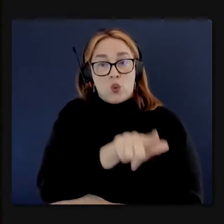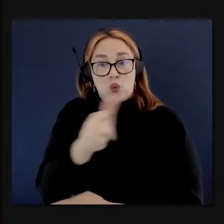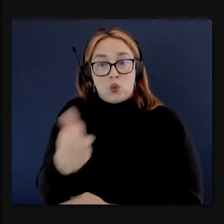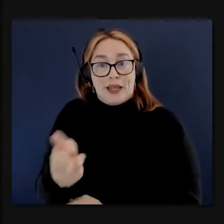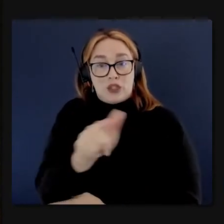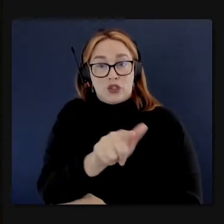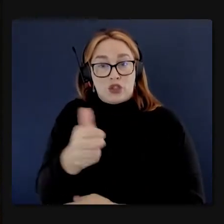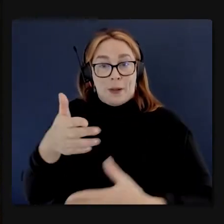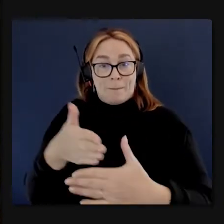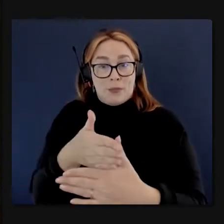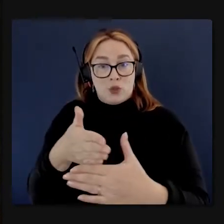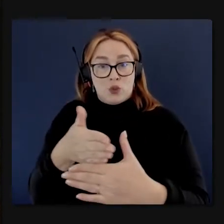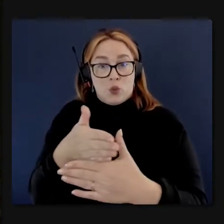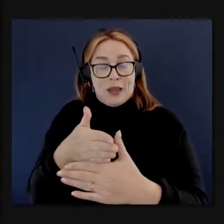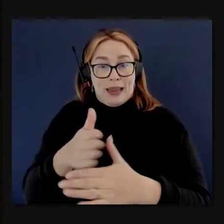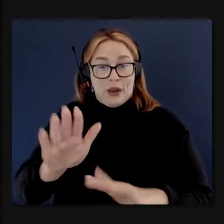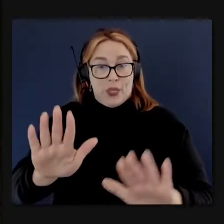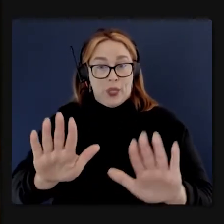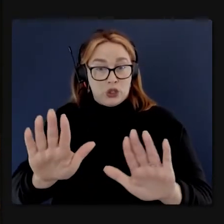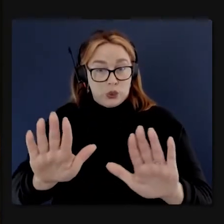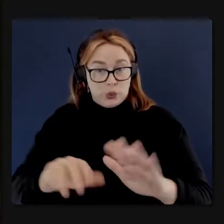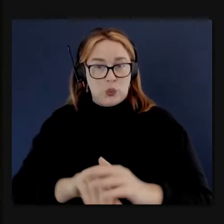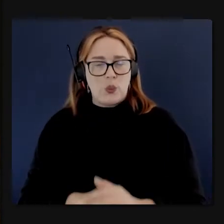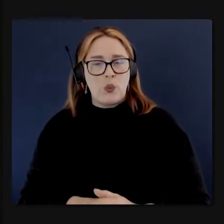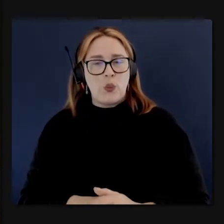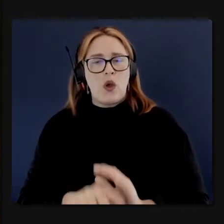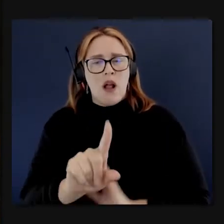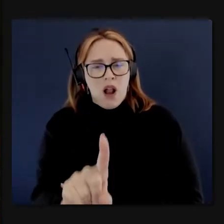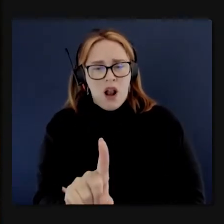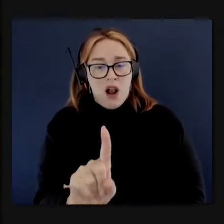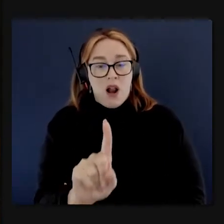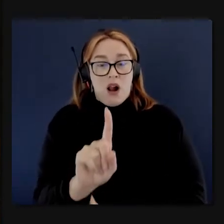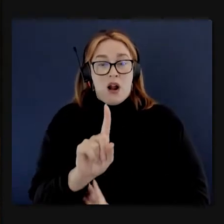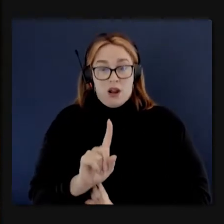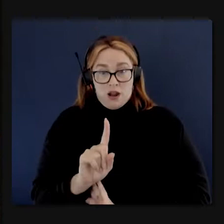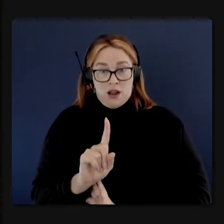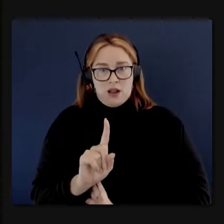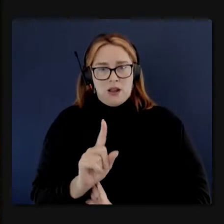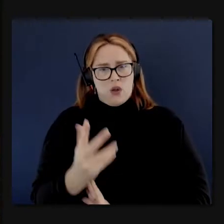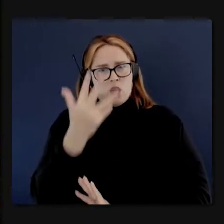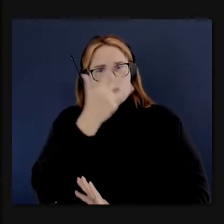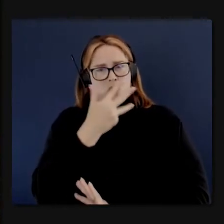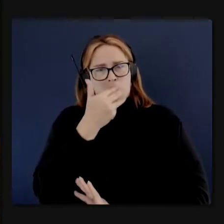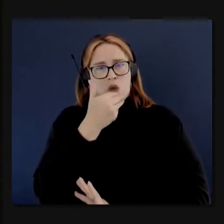between these two, actually, the impostor looks better.